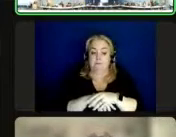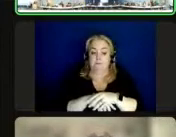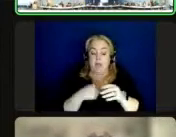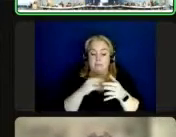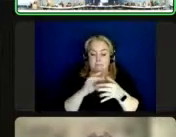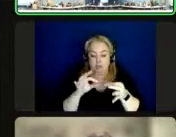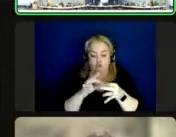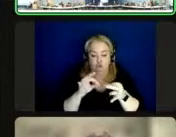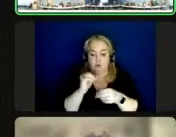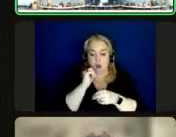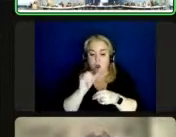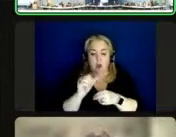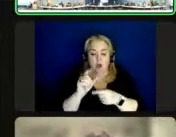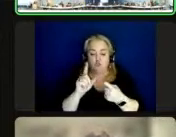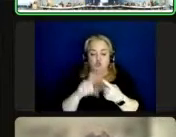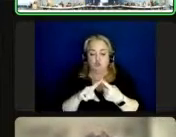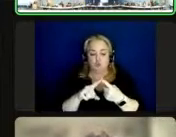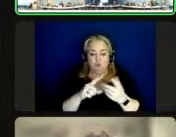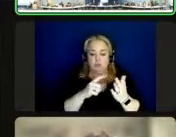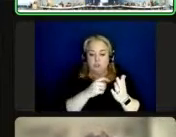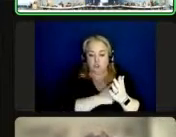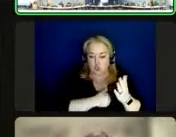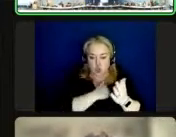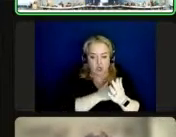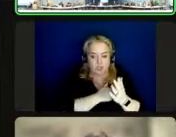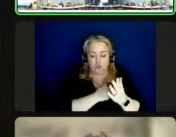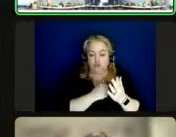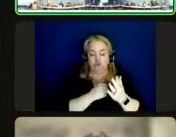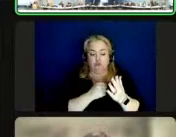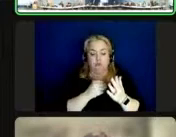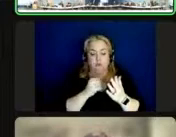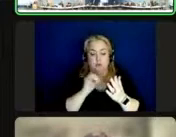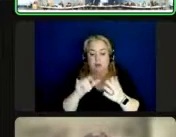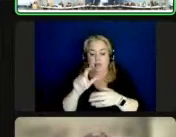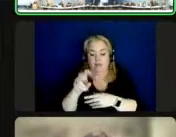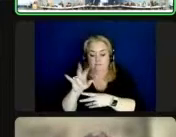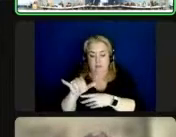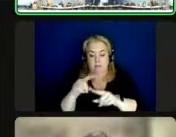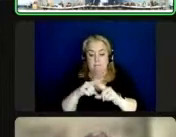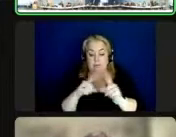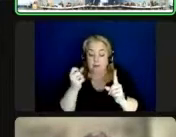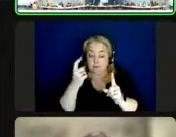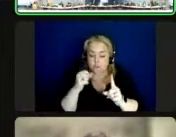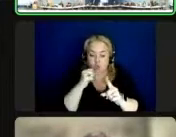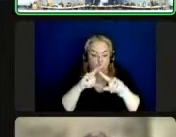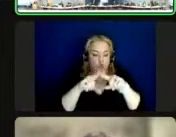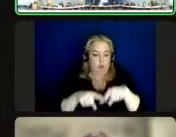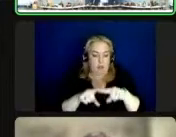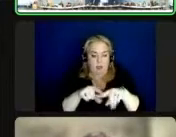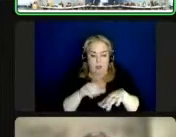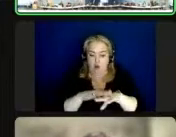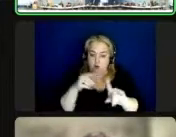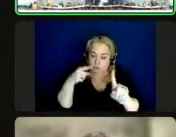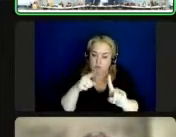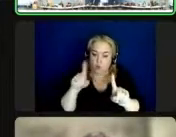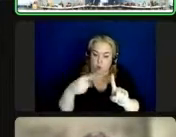DOES HAVE DRAWBACKS THAT SHOULD